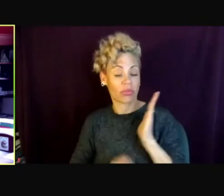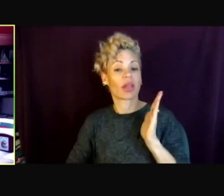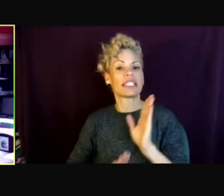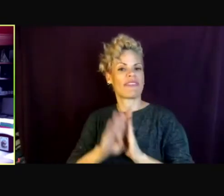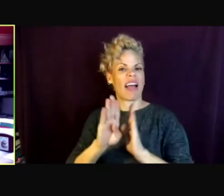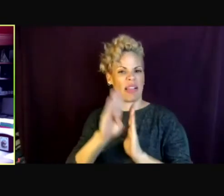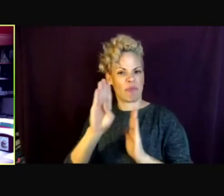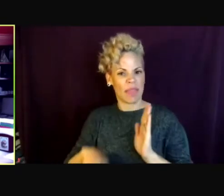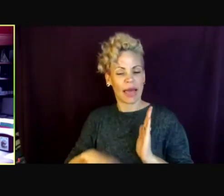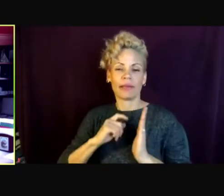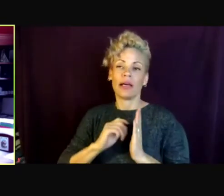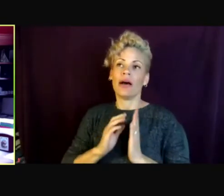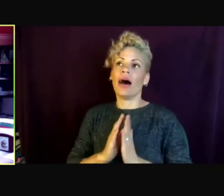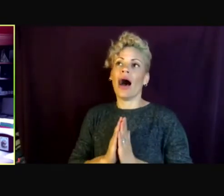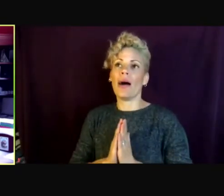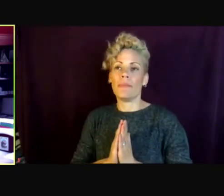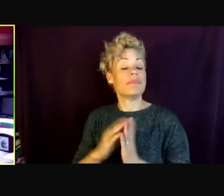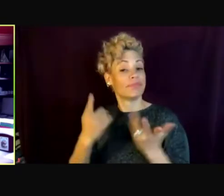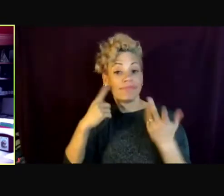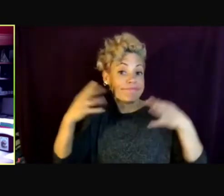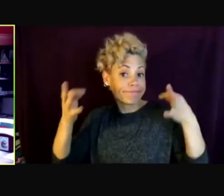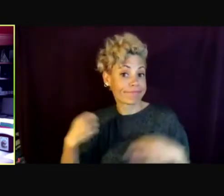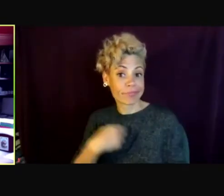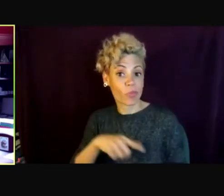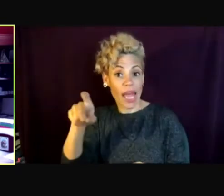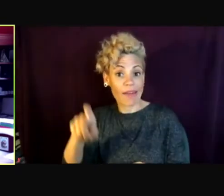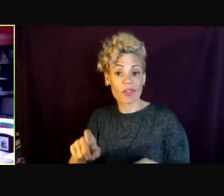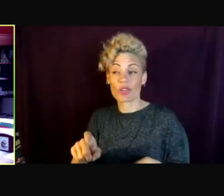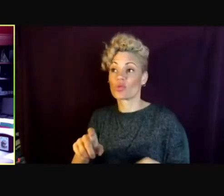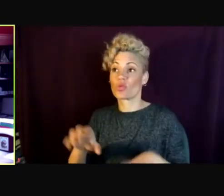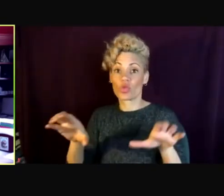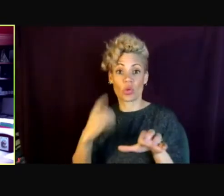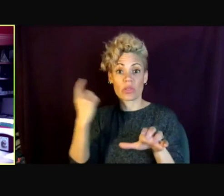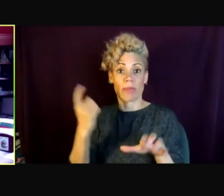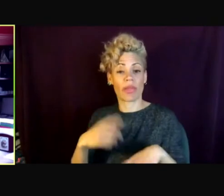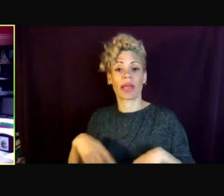we had to do something that was a bi-partisan and bicameral.